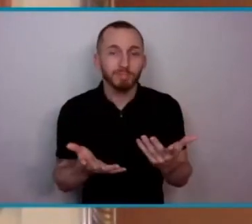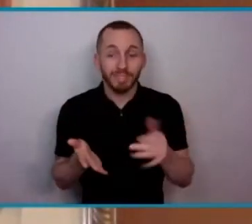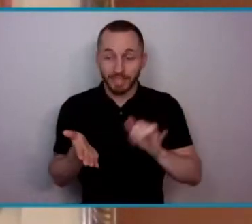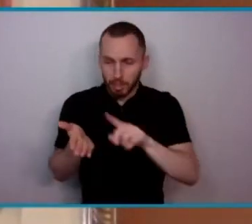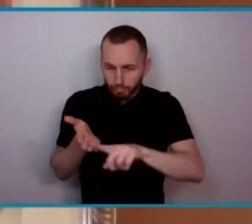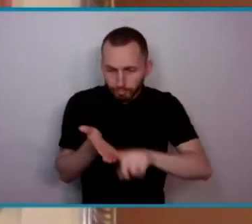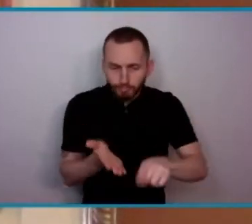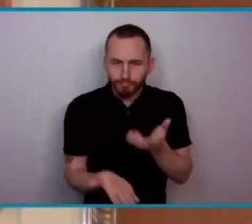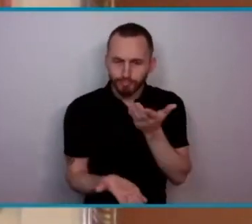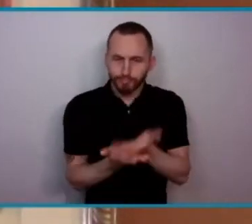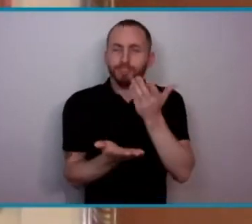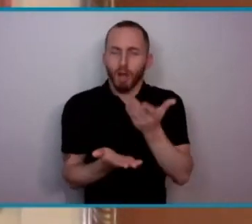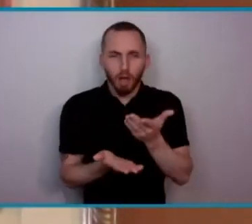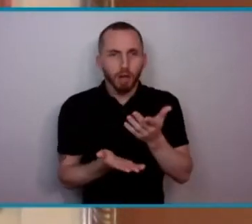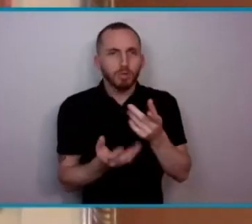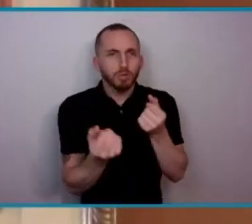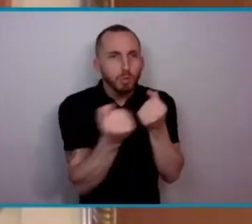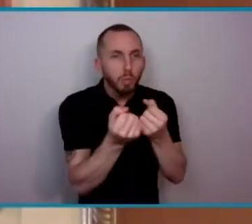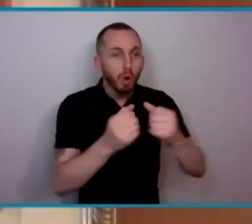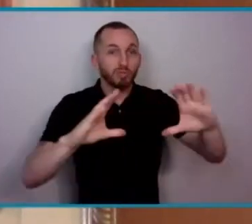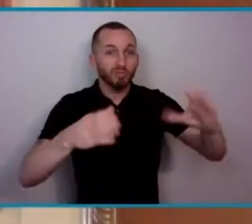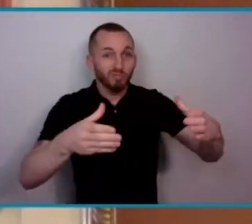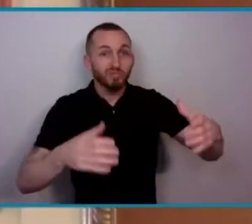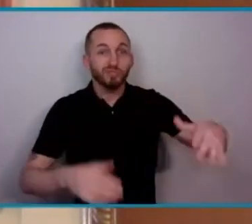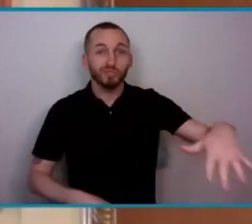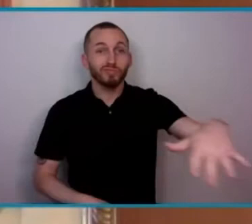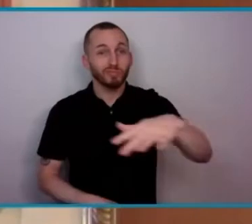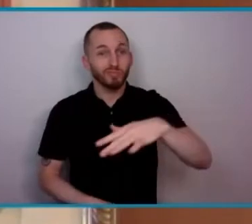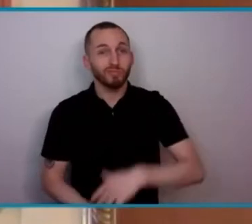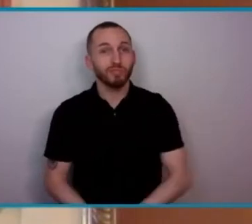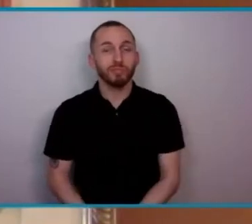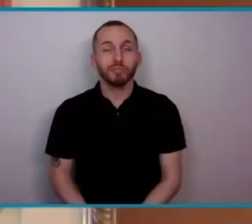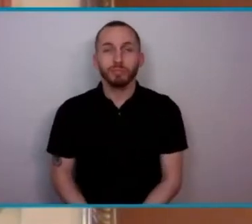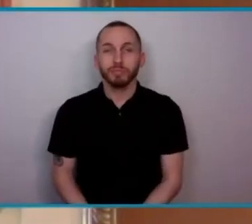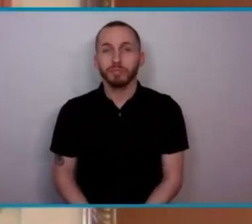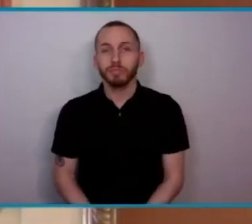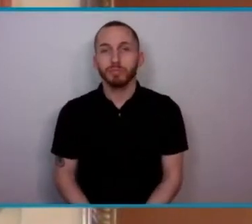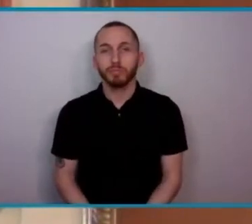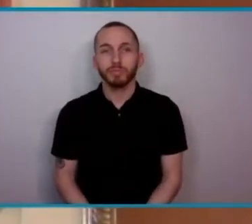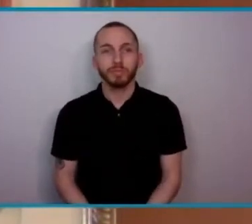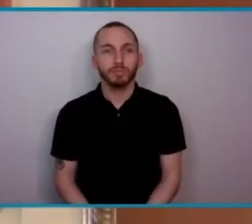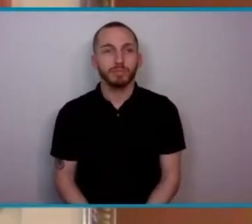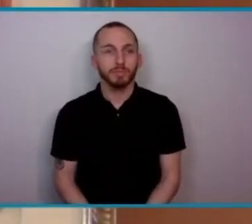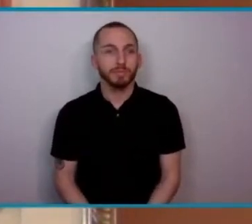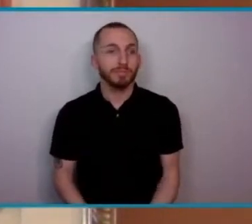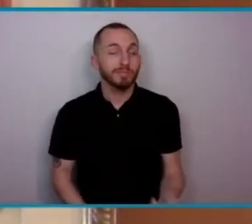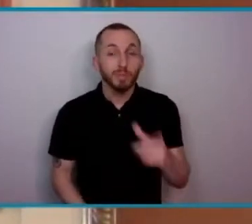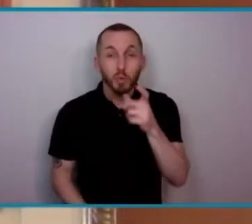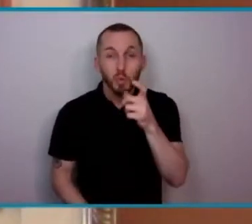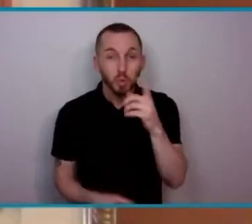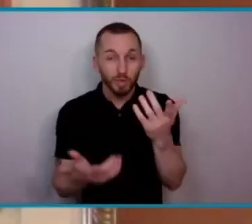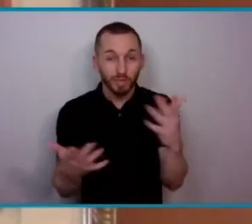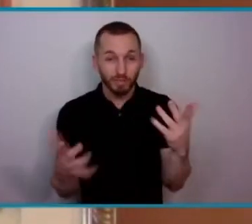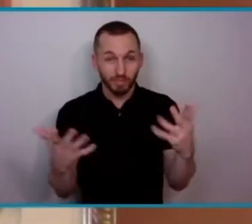clinical populations and populations of people who are traumatized not just by what